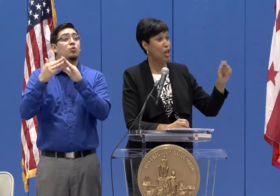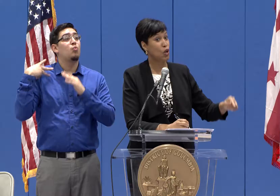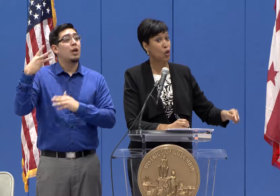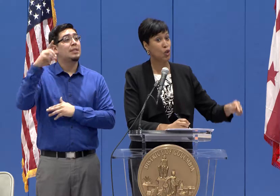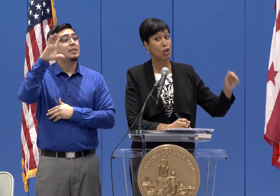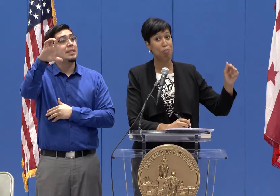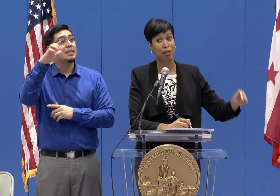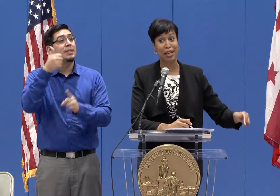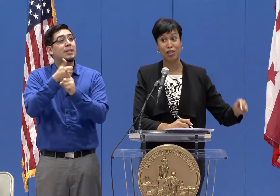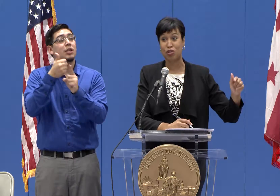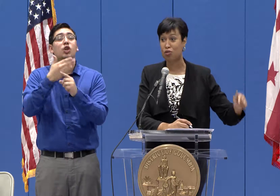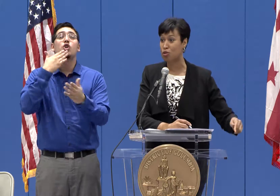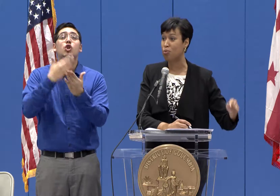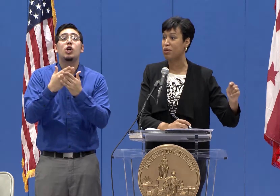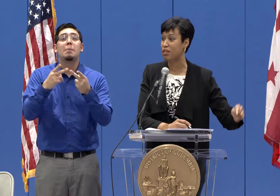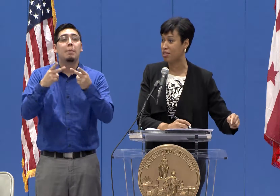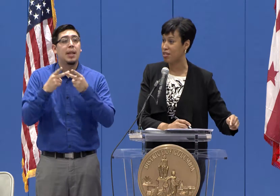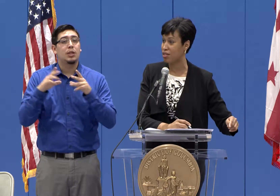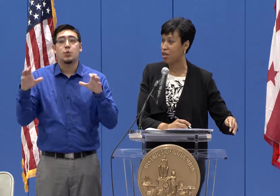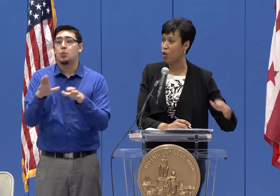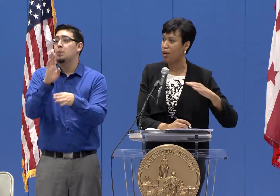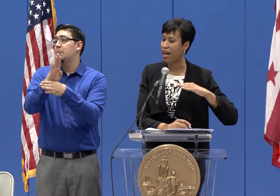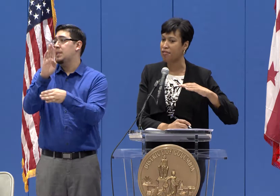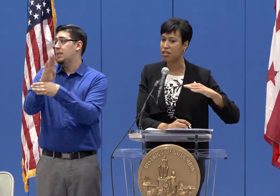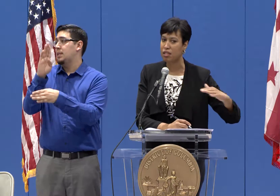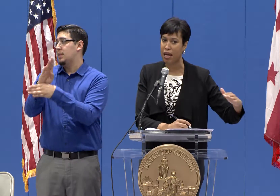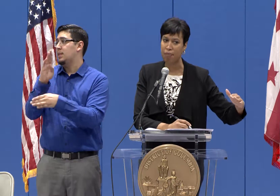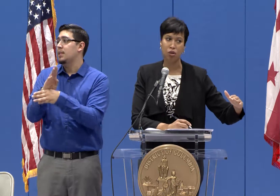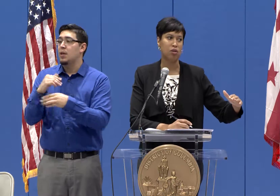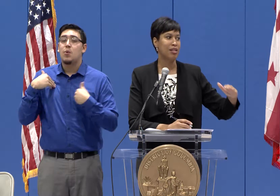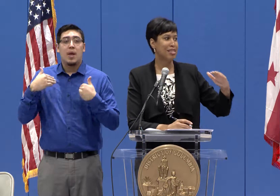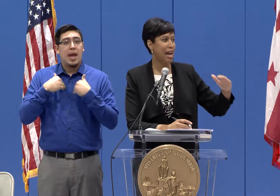IS A GOOD PLACE TO DO BUSINESS. WE HAVE STABLE TAXES.